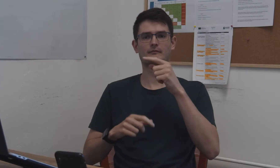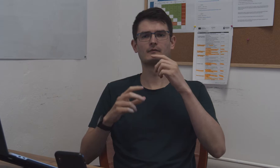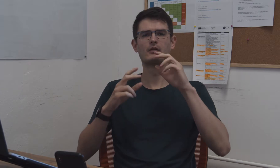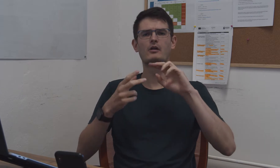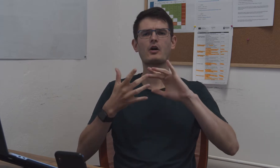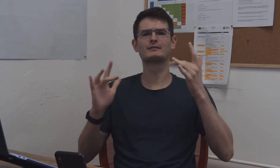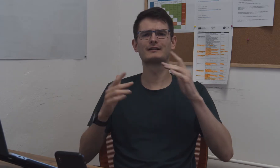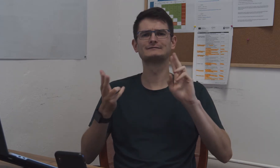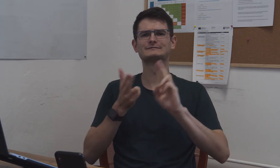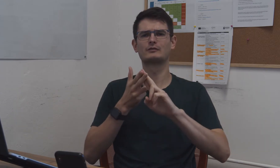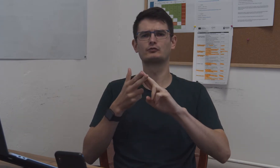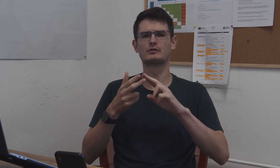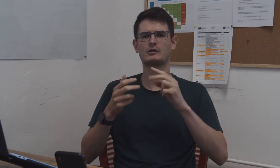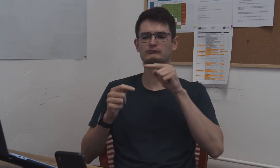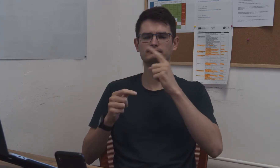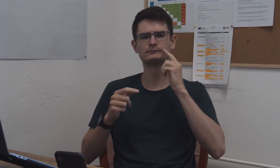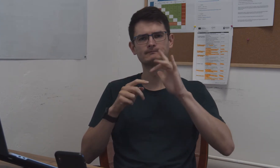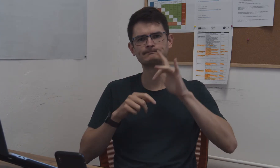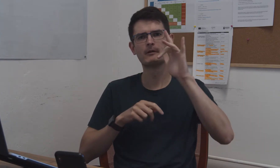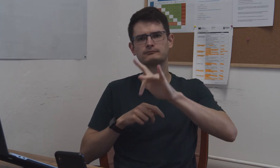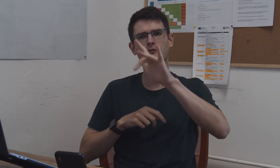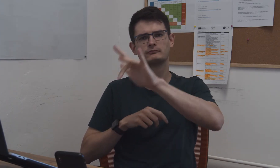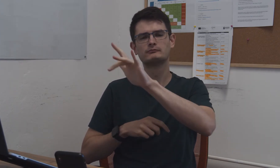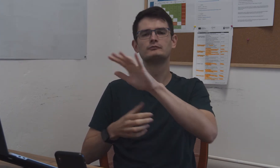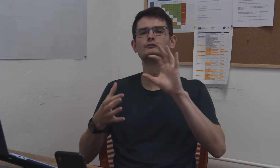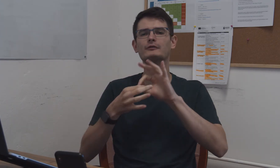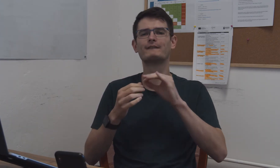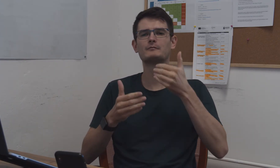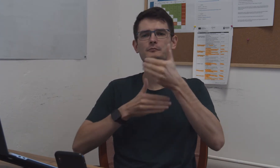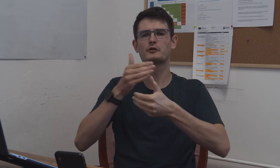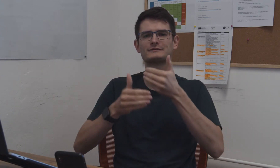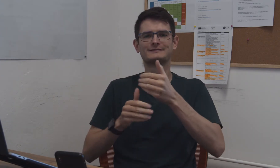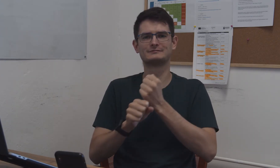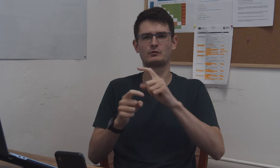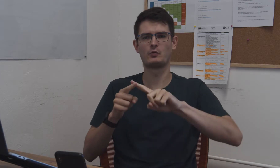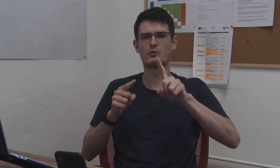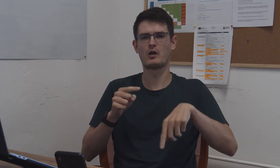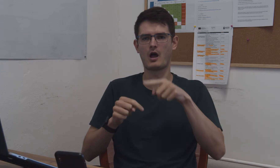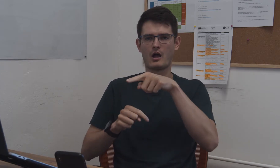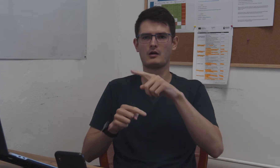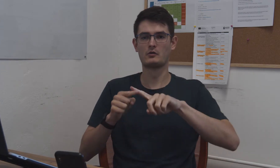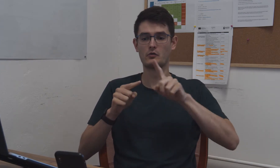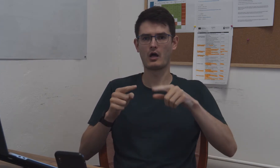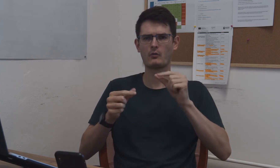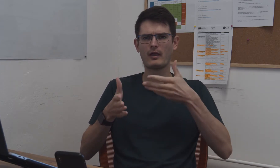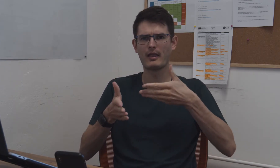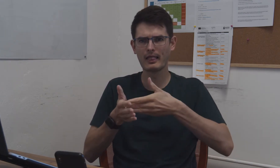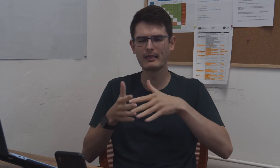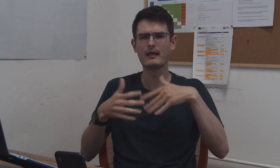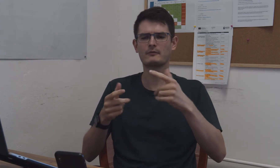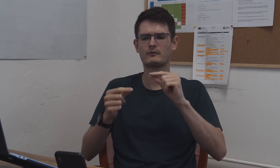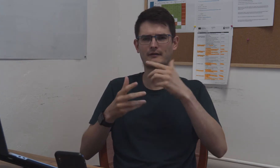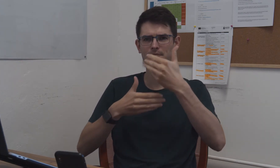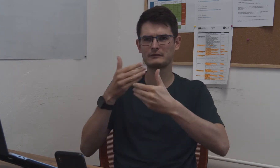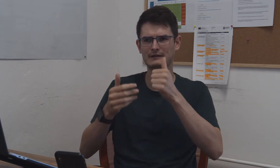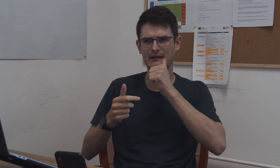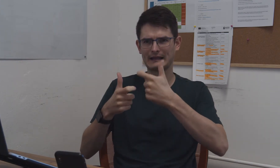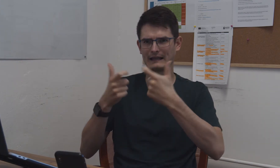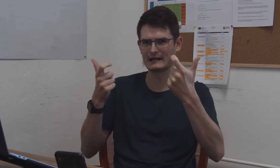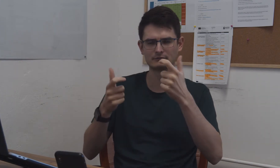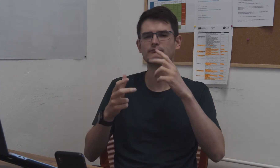We have online meetings from time to time, as needed in case of uncertainty in the tasks if we are not sure about the procedures and the like.